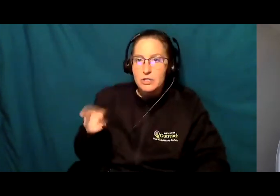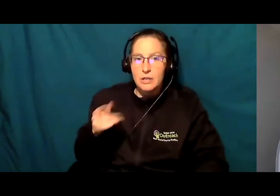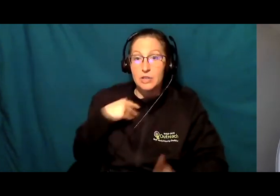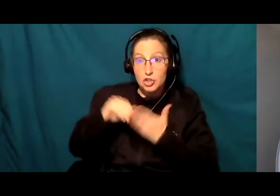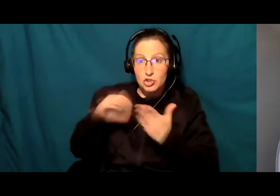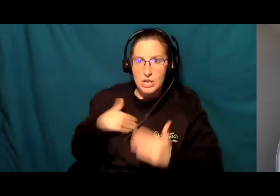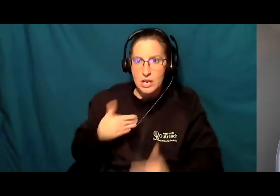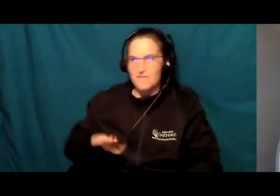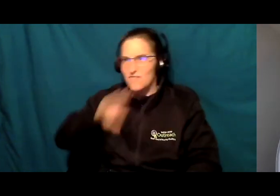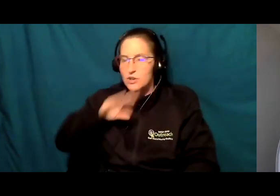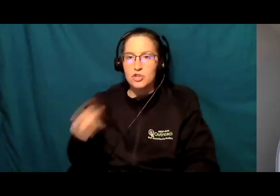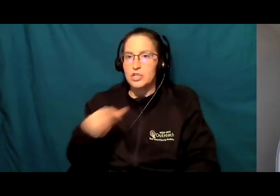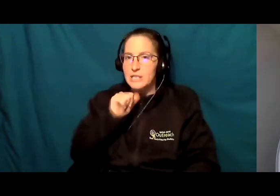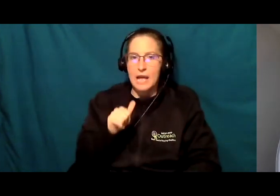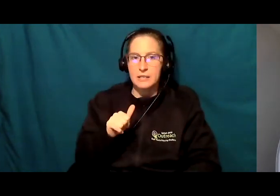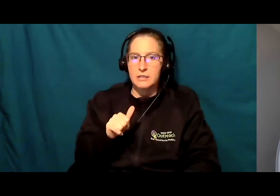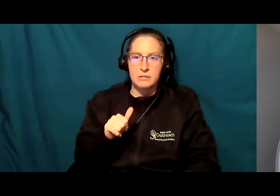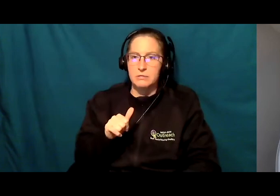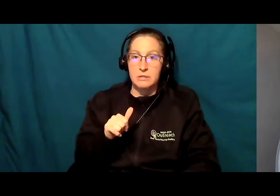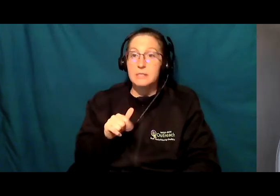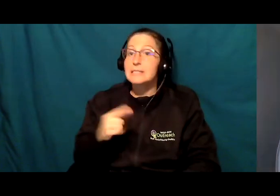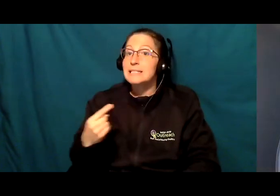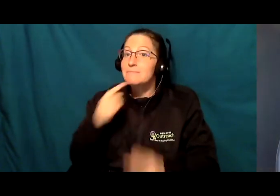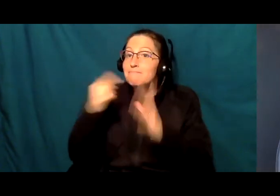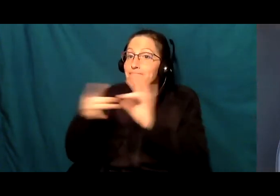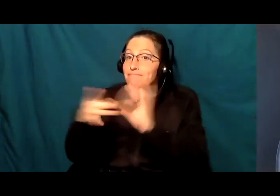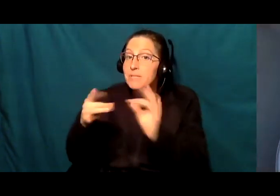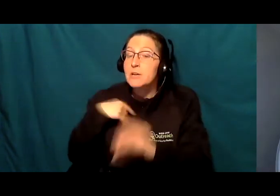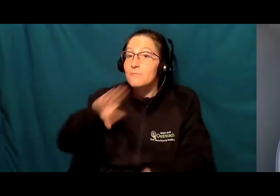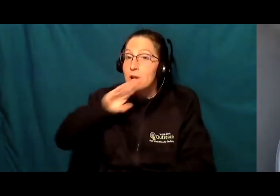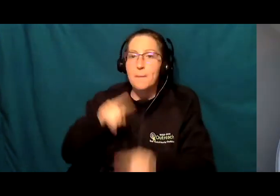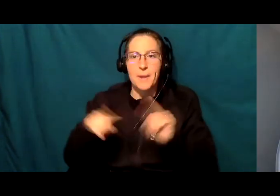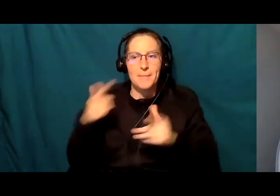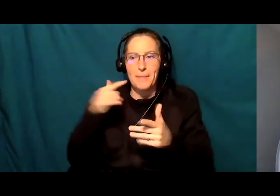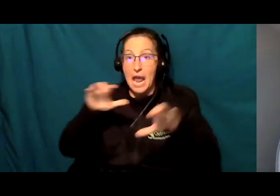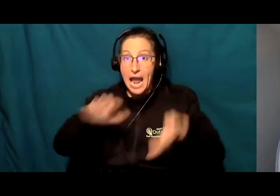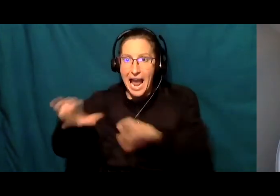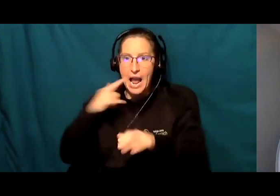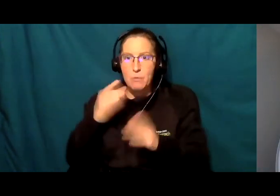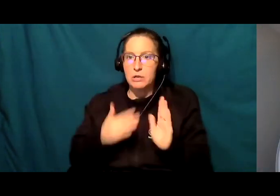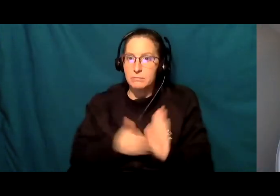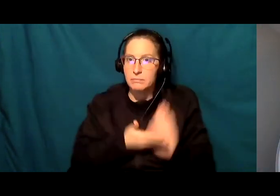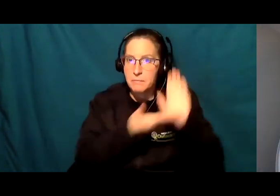I'm frustrated, she might act out. I hold this up and I say to her in sign,